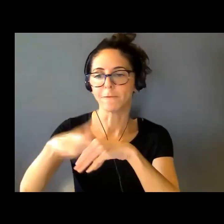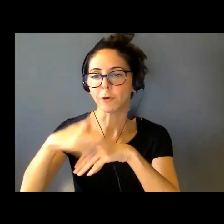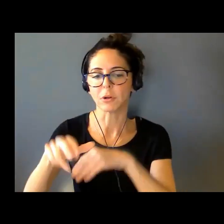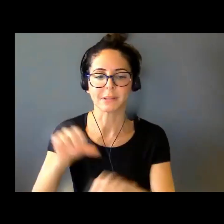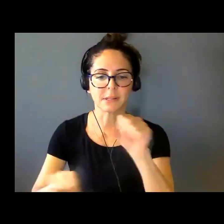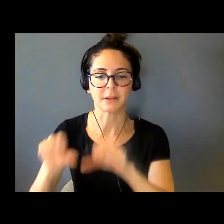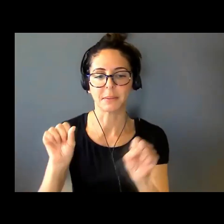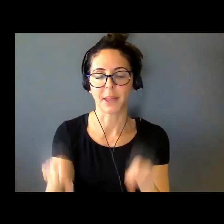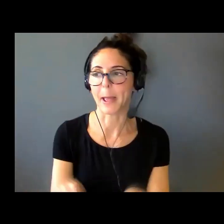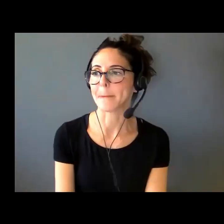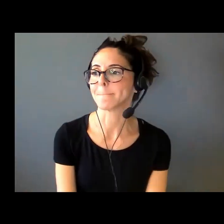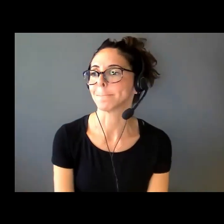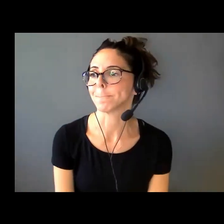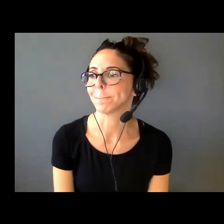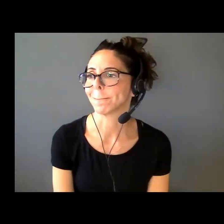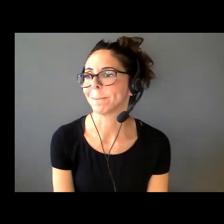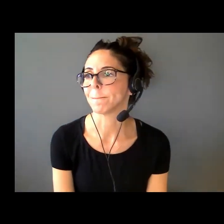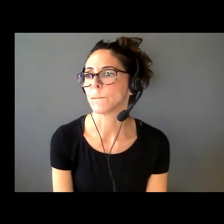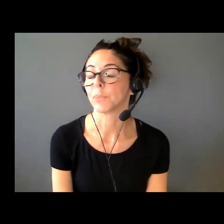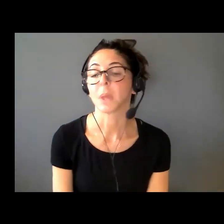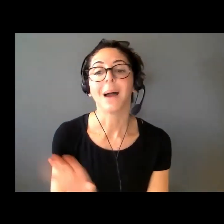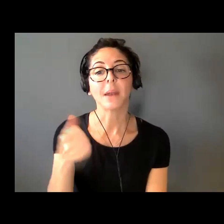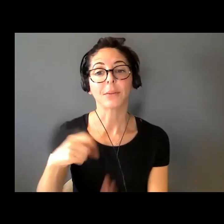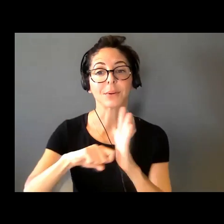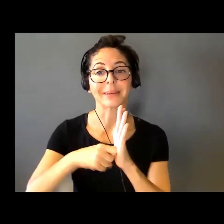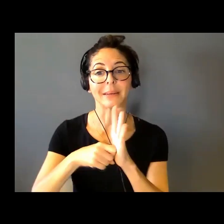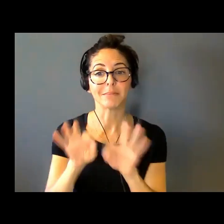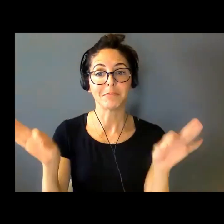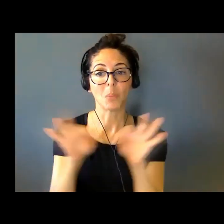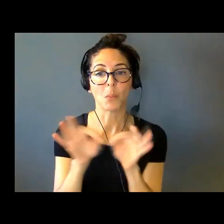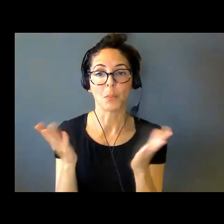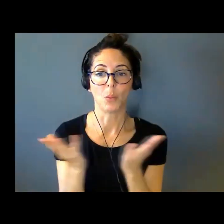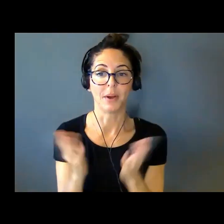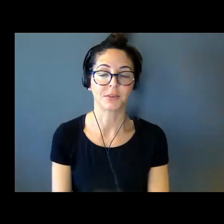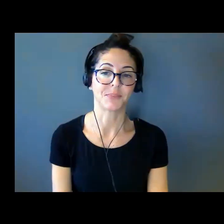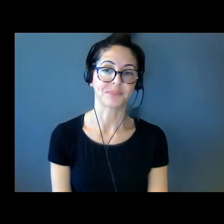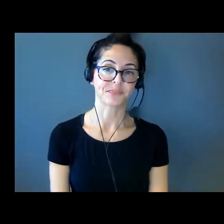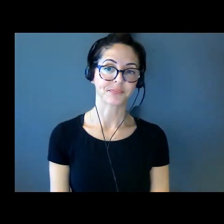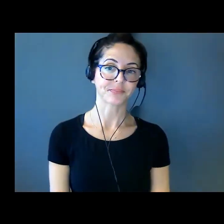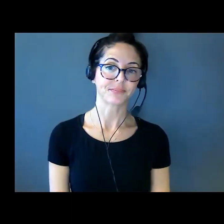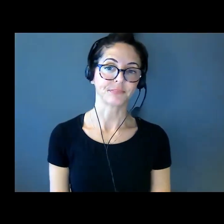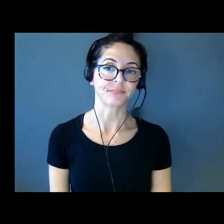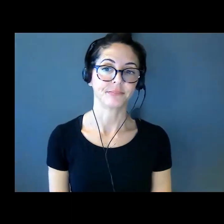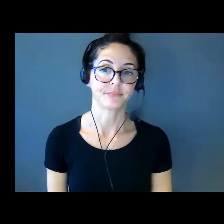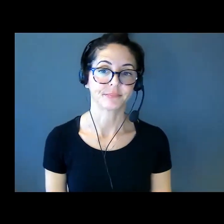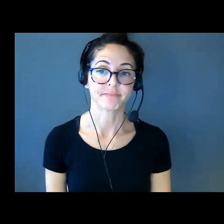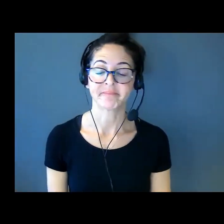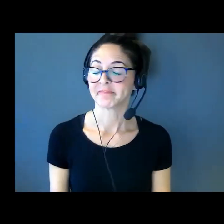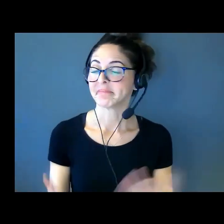And another key point that I think should come up no matter what kind of research we are conducting,